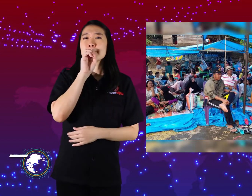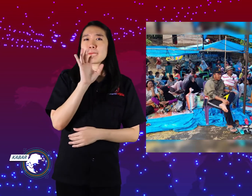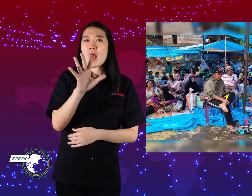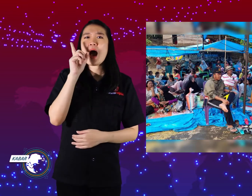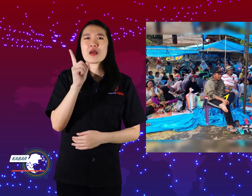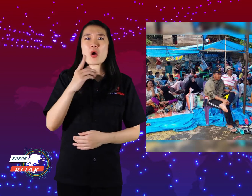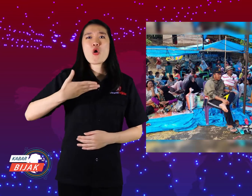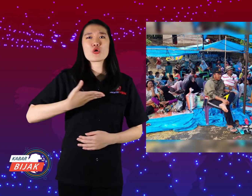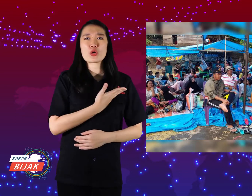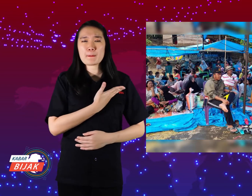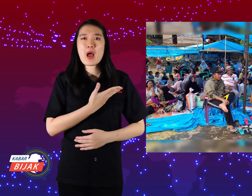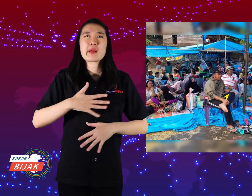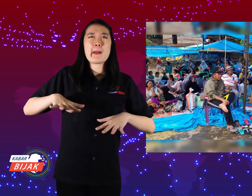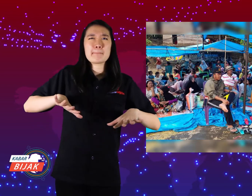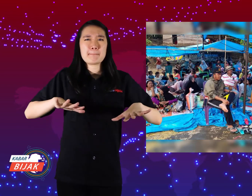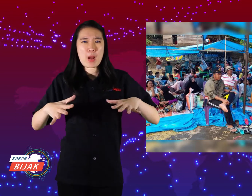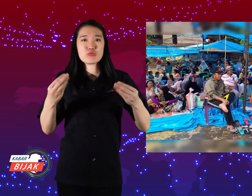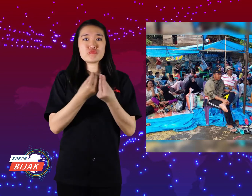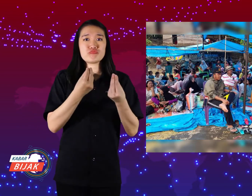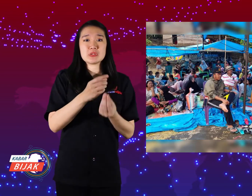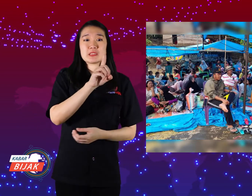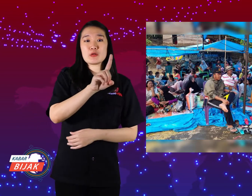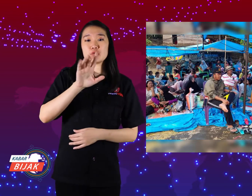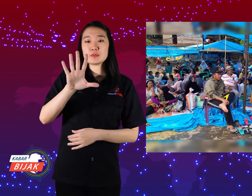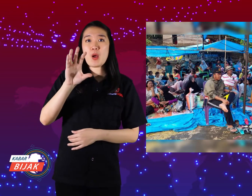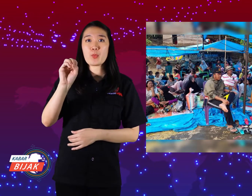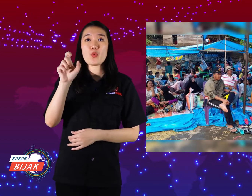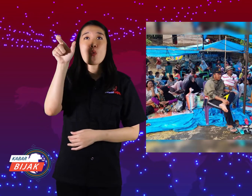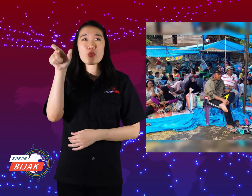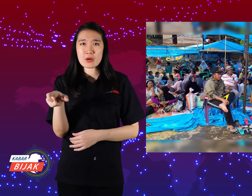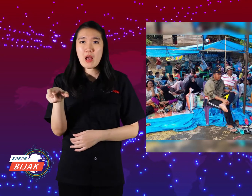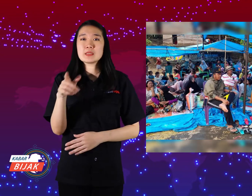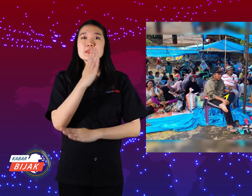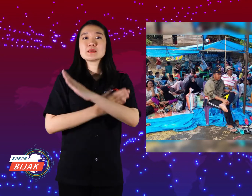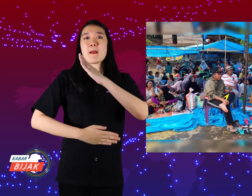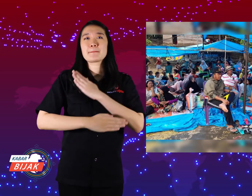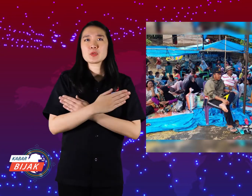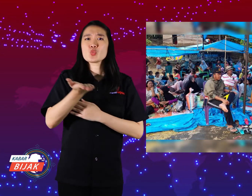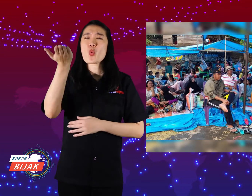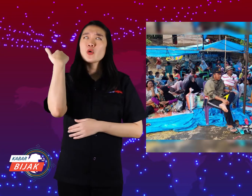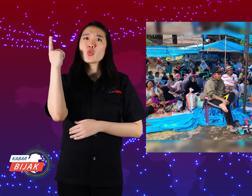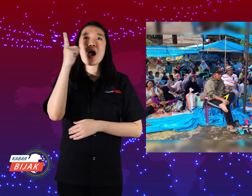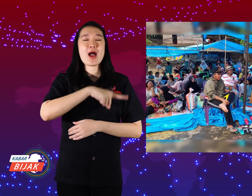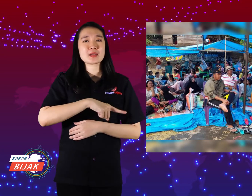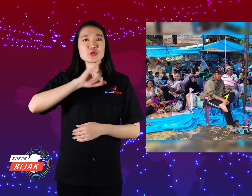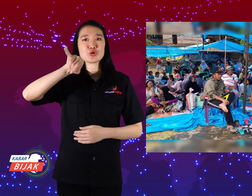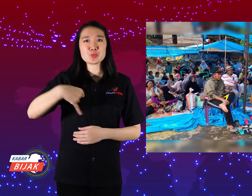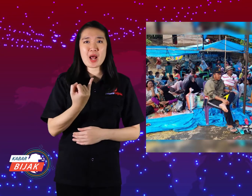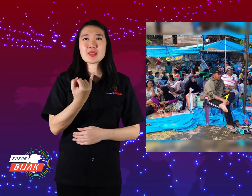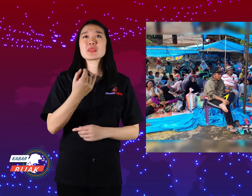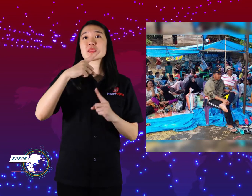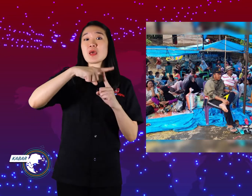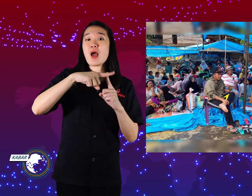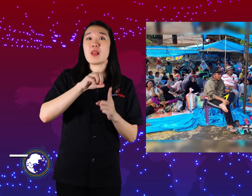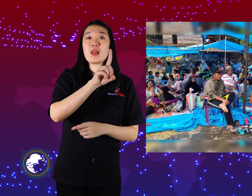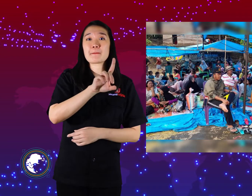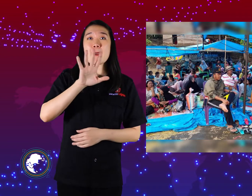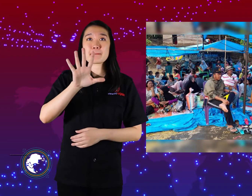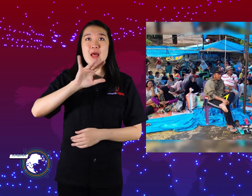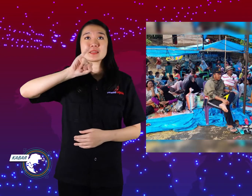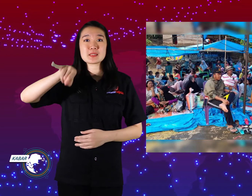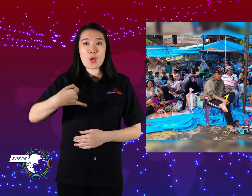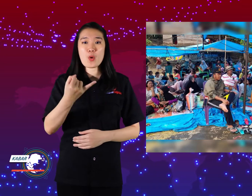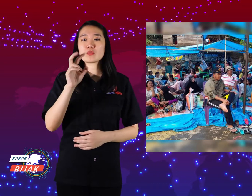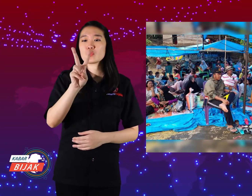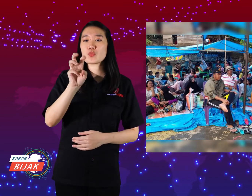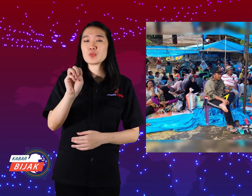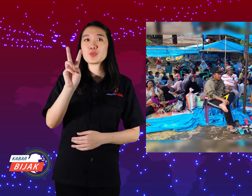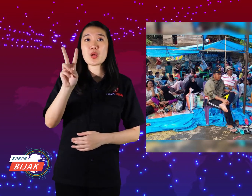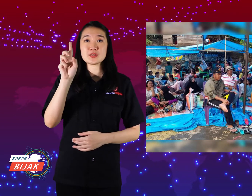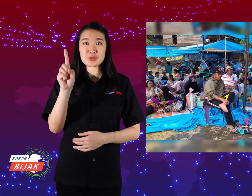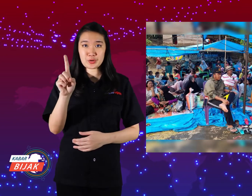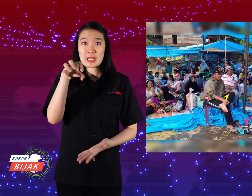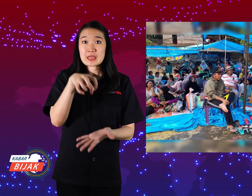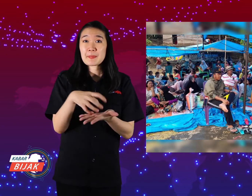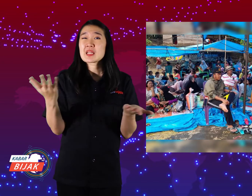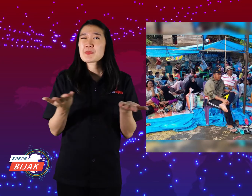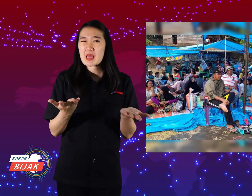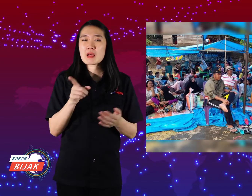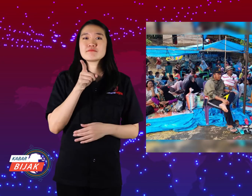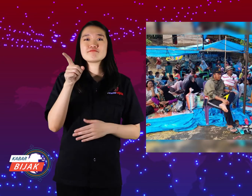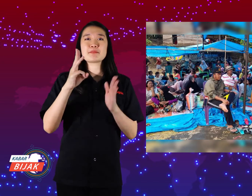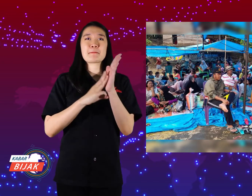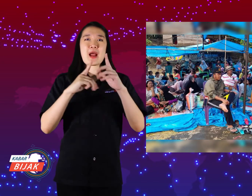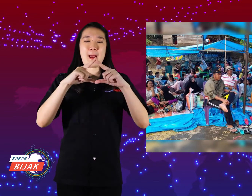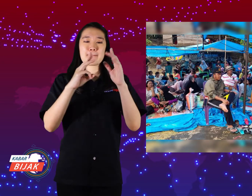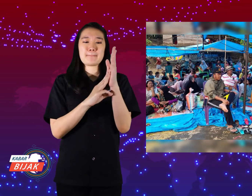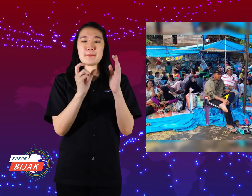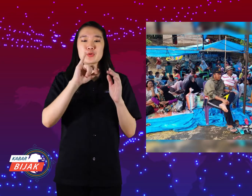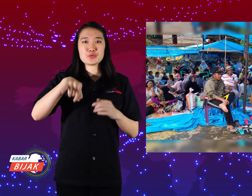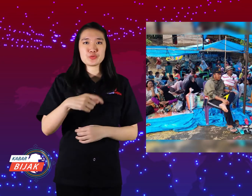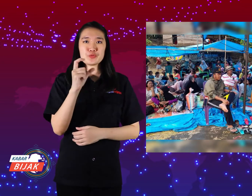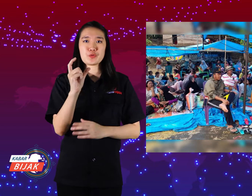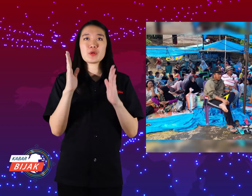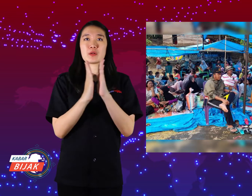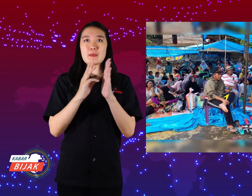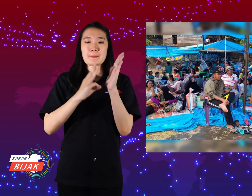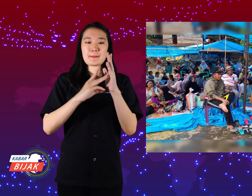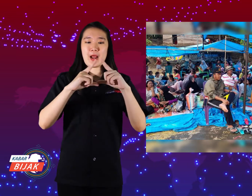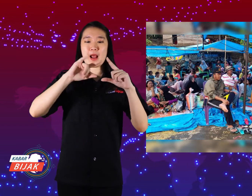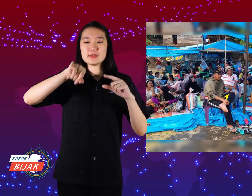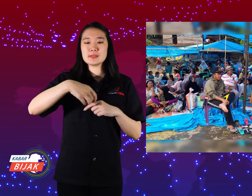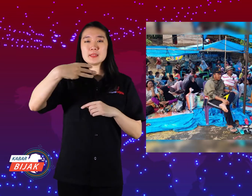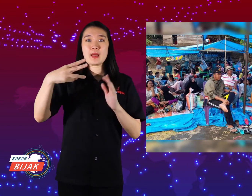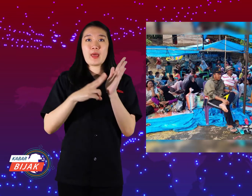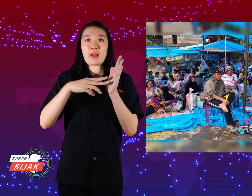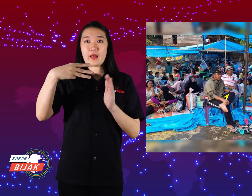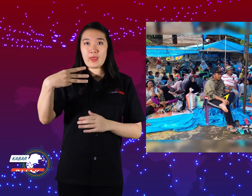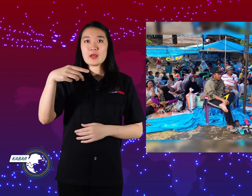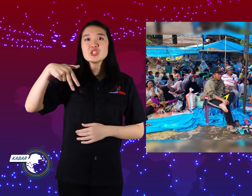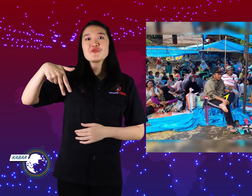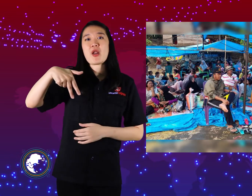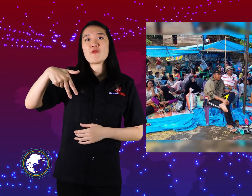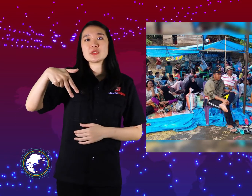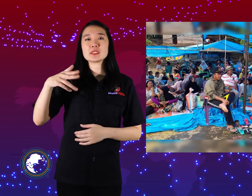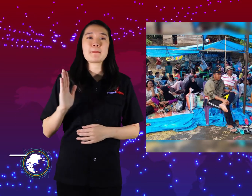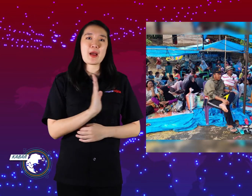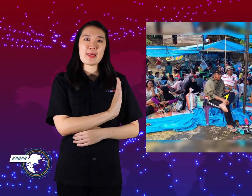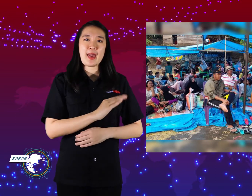that there were 150 friends with disabilities who were victims of the Mamuju Manjene earthquake, starting from Friday, January 15, 2021.